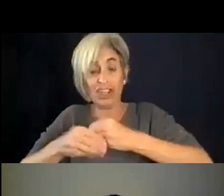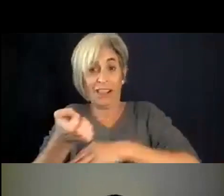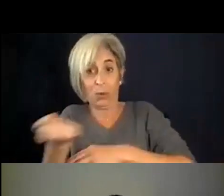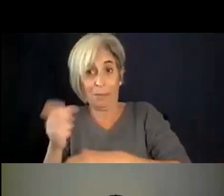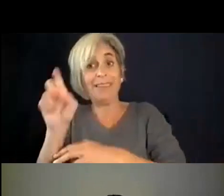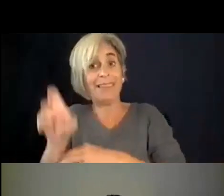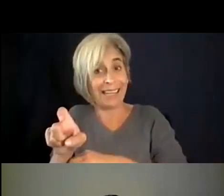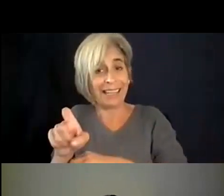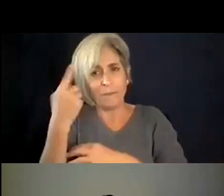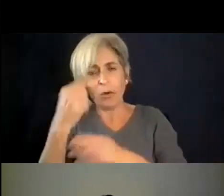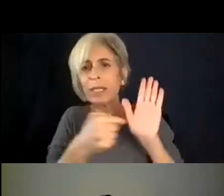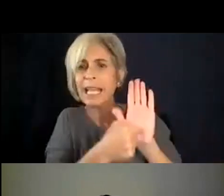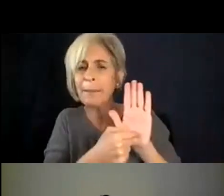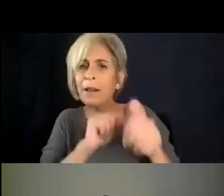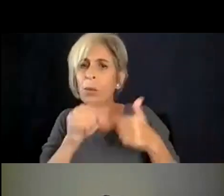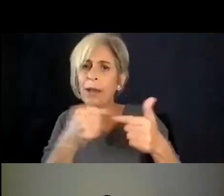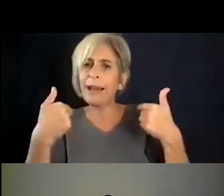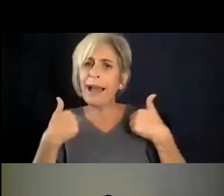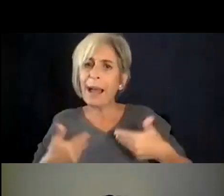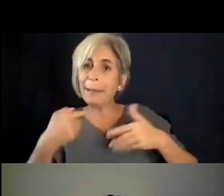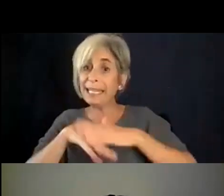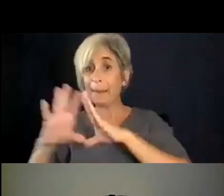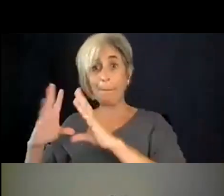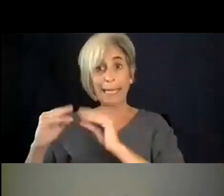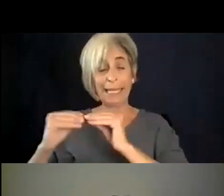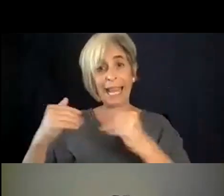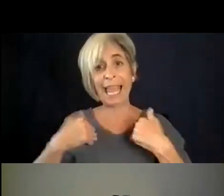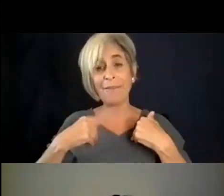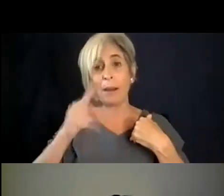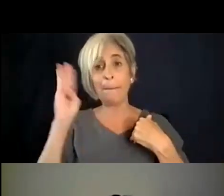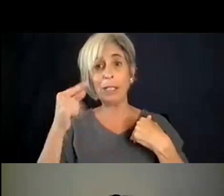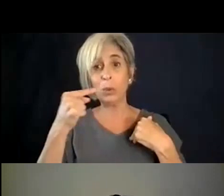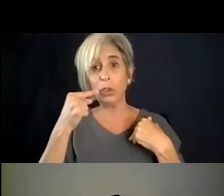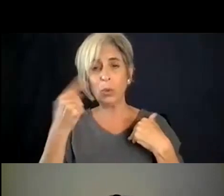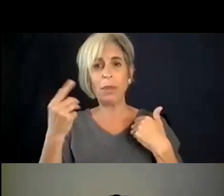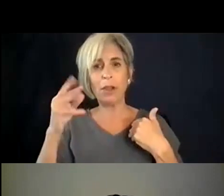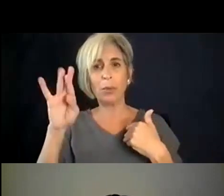For example, when I'm in meetings, I have a Bluetooth receiver that allows me to